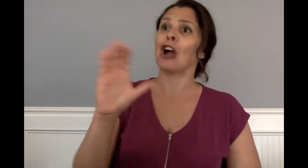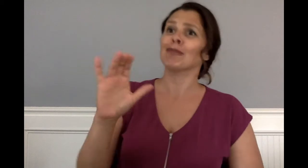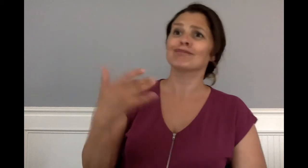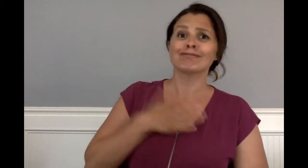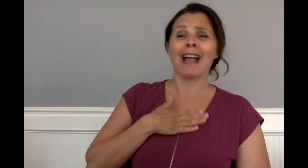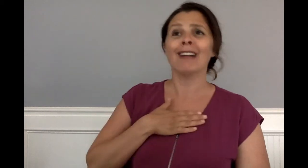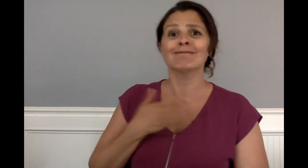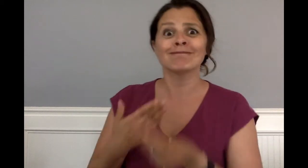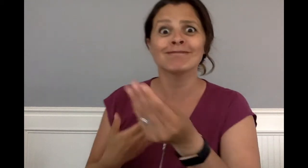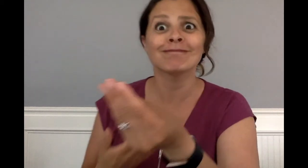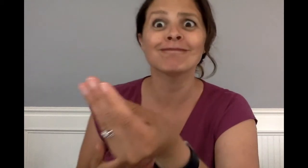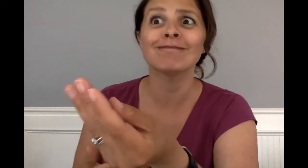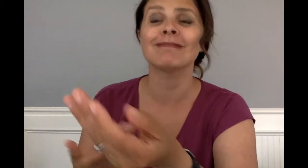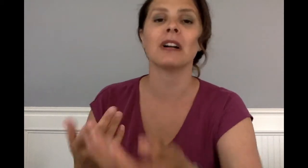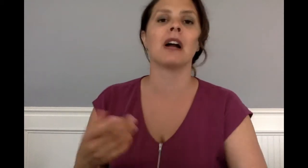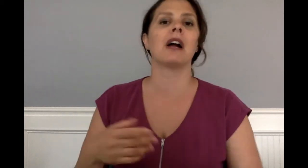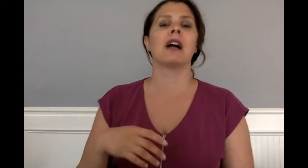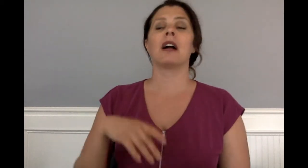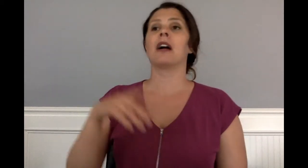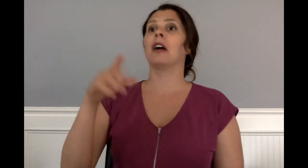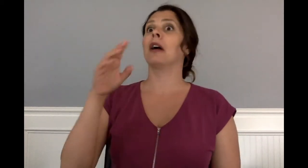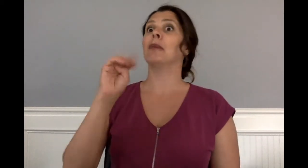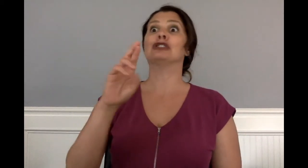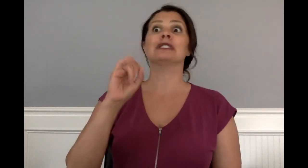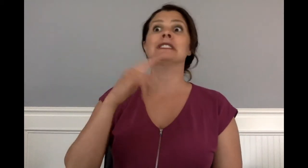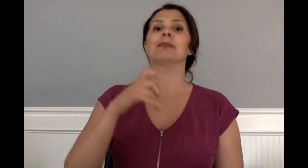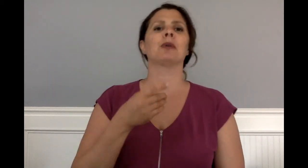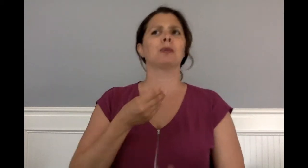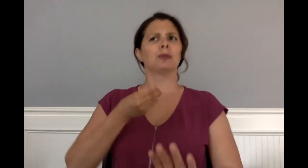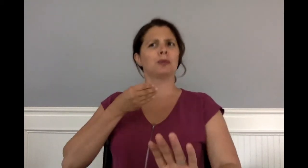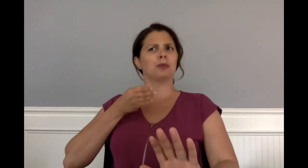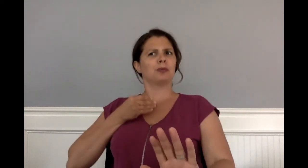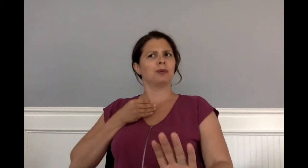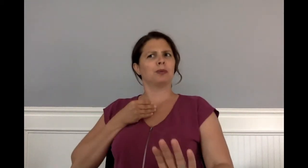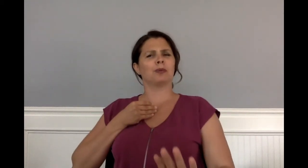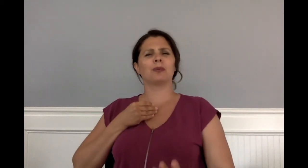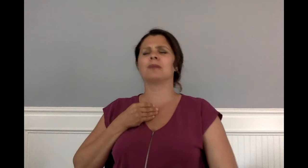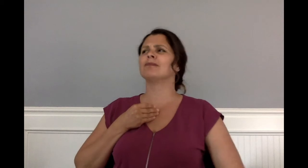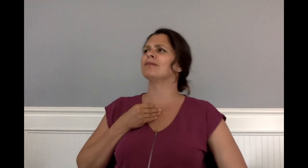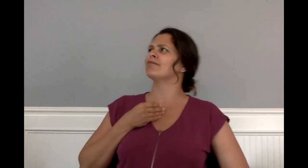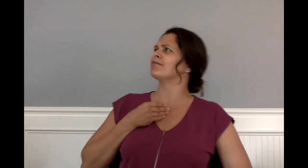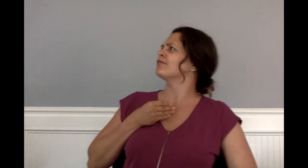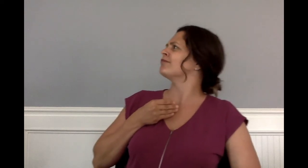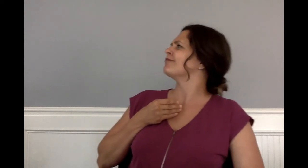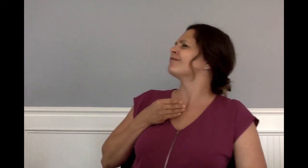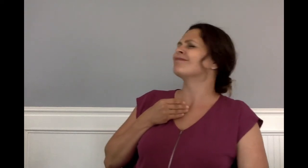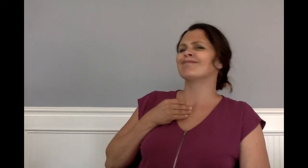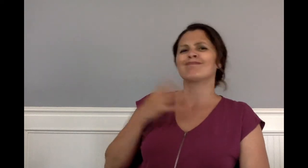“That’s me,” Charlie said. He reached for the letter. Mr. Simple took a step back and held the letter close to his chest.